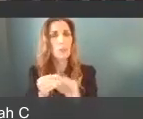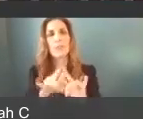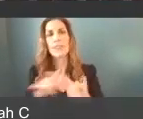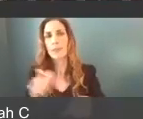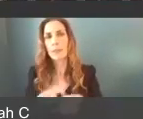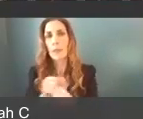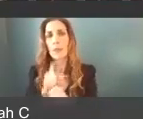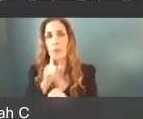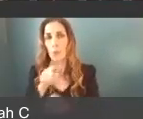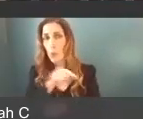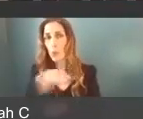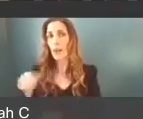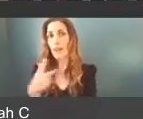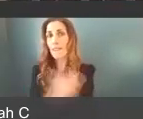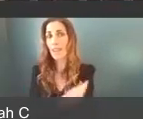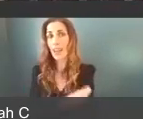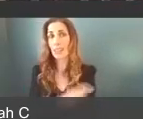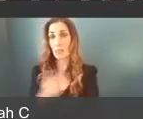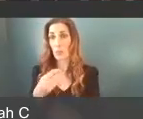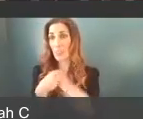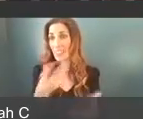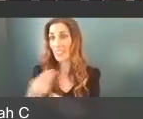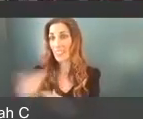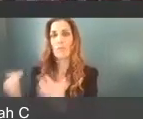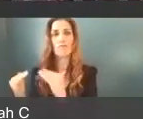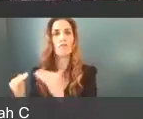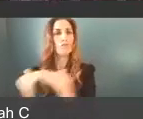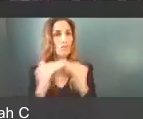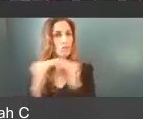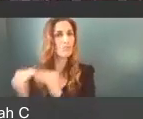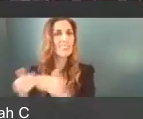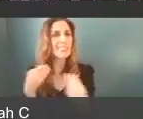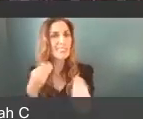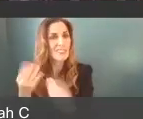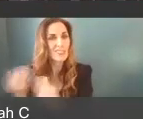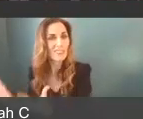vaccine administration is equitable and that there are no barriers to obtaining vaccine.